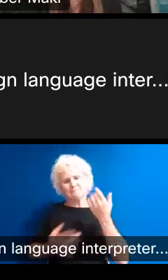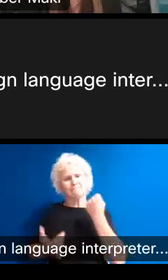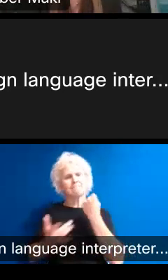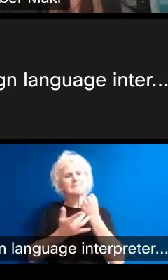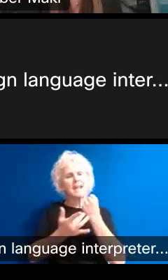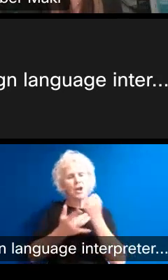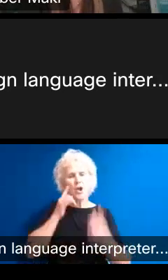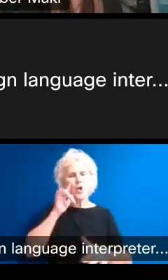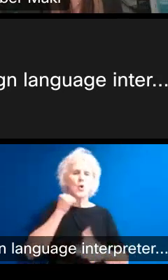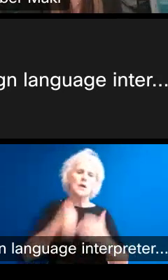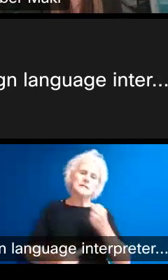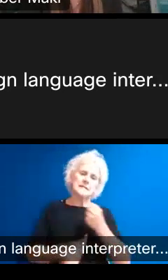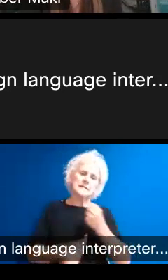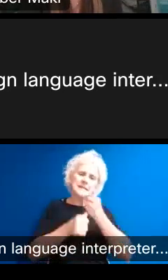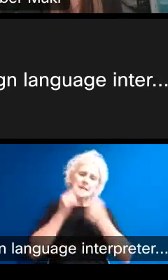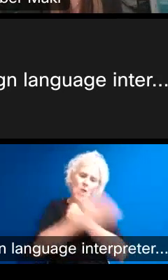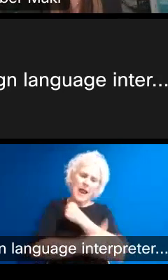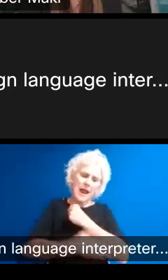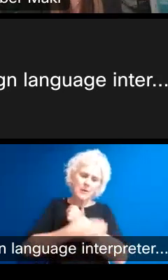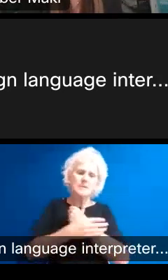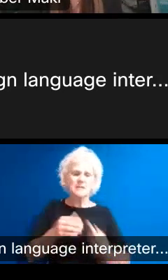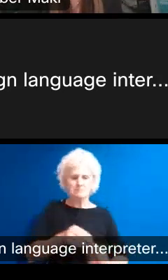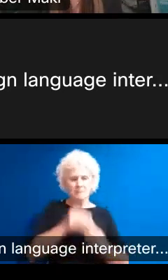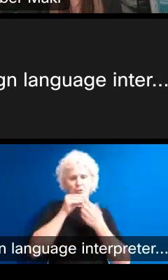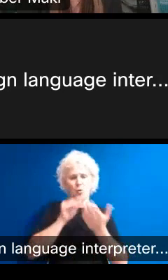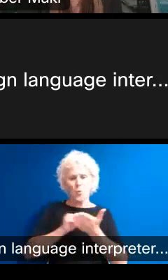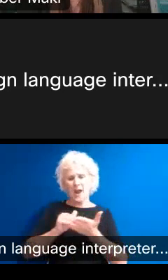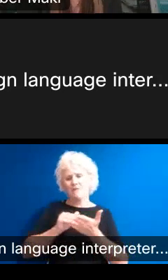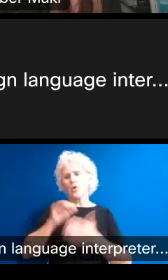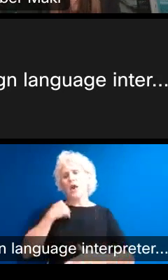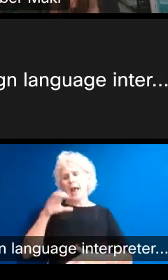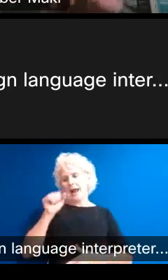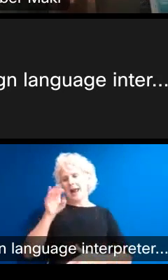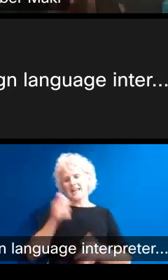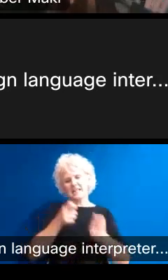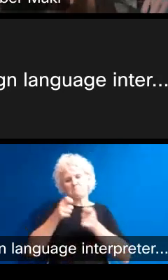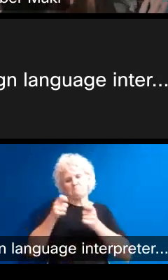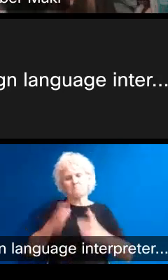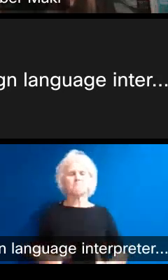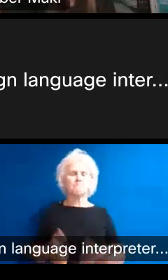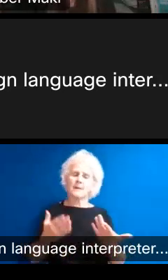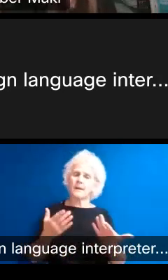counties, specifically waiver case managers, and kind of just everything crisis related.